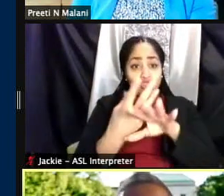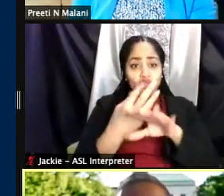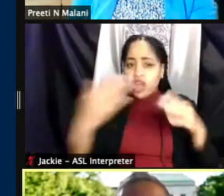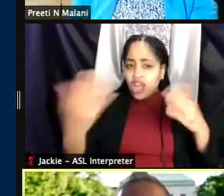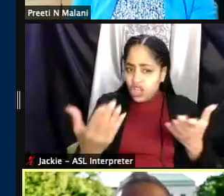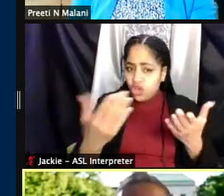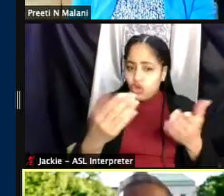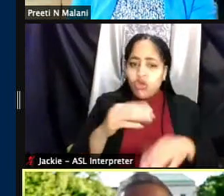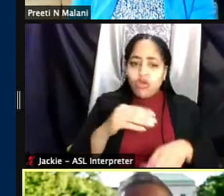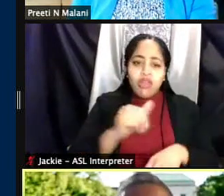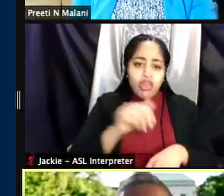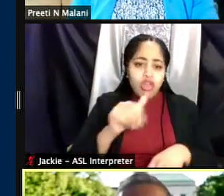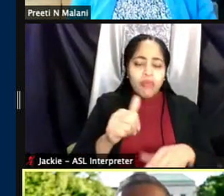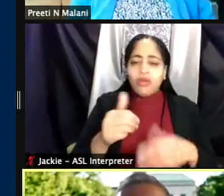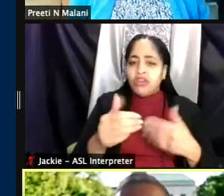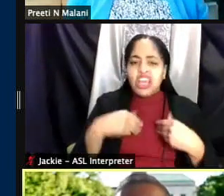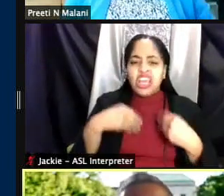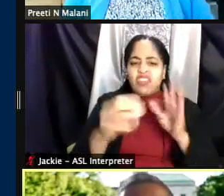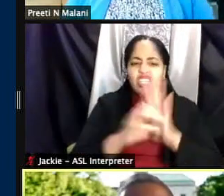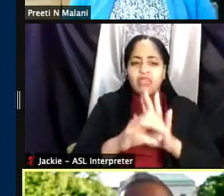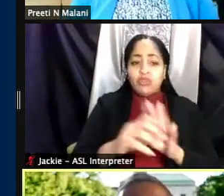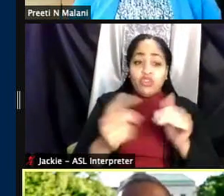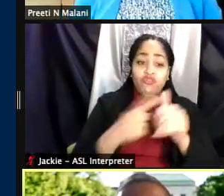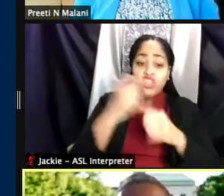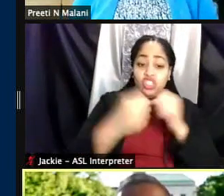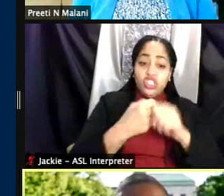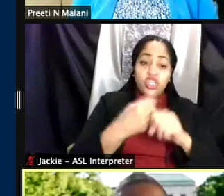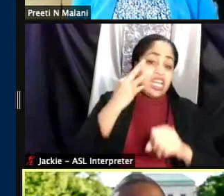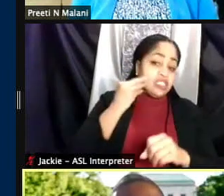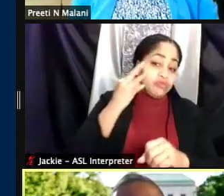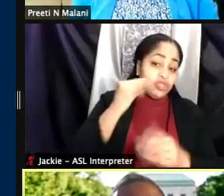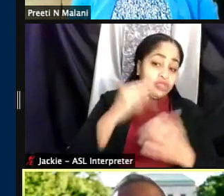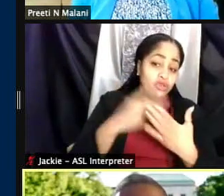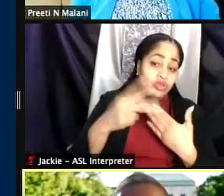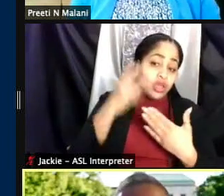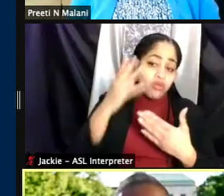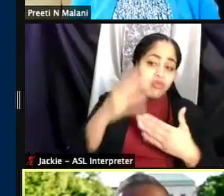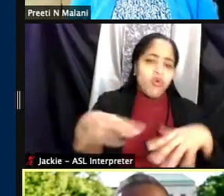I'll give you some examples. The first year experience program will host a series of events